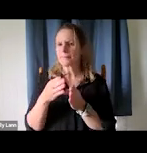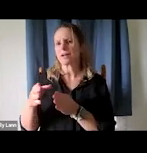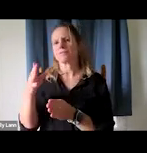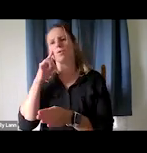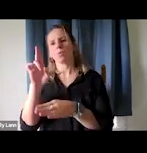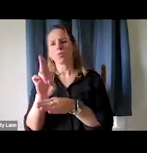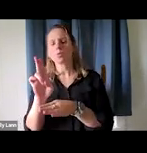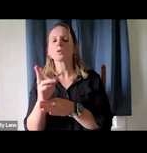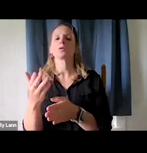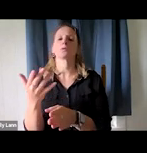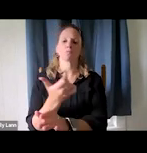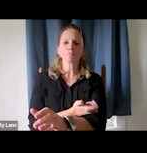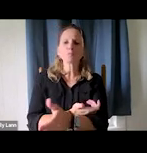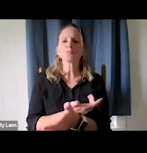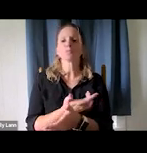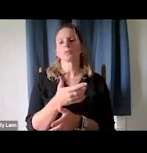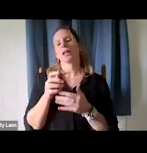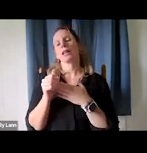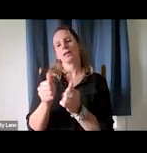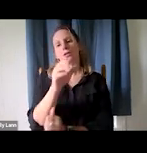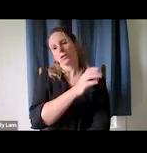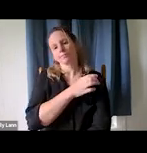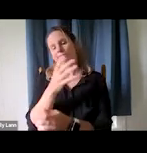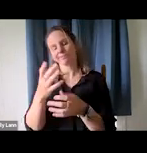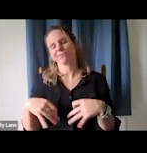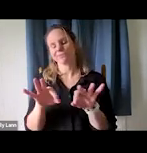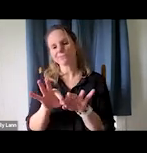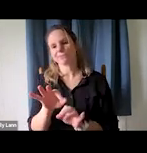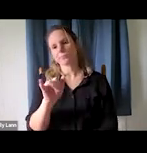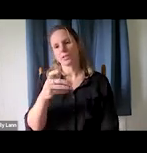that leads to clinically significant impairment or distress.